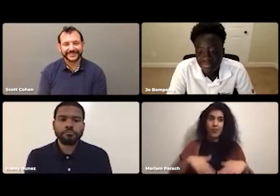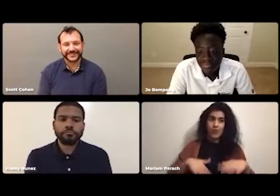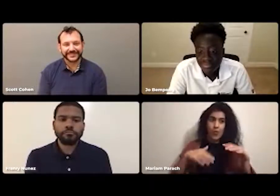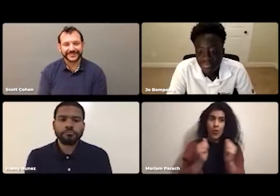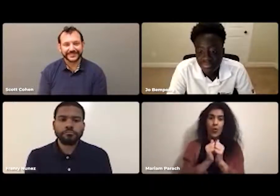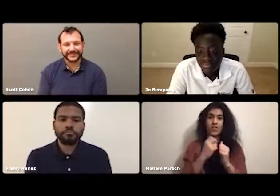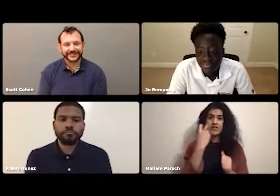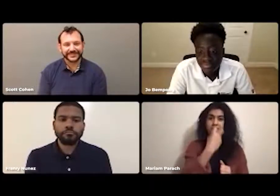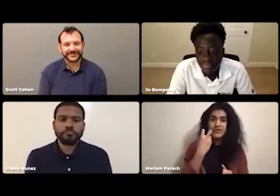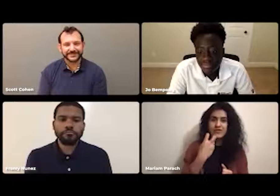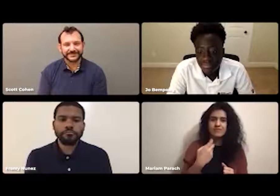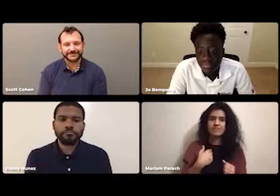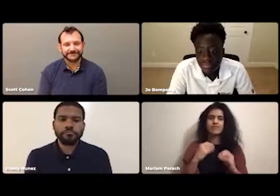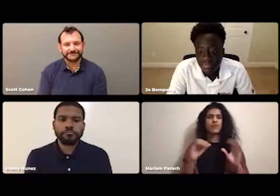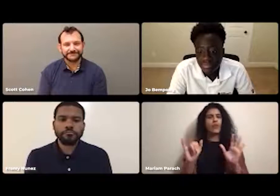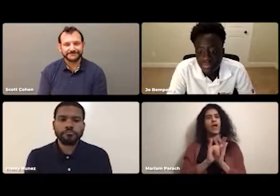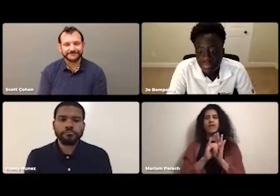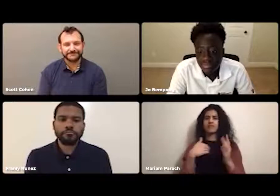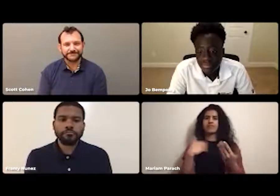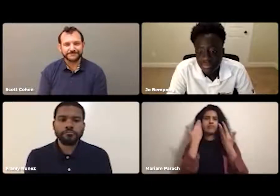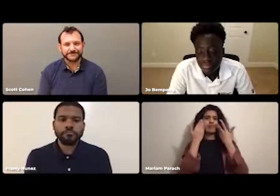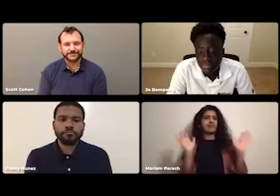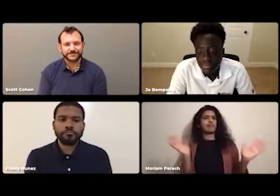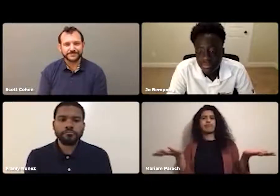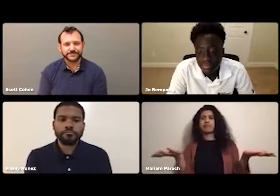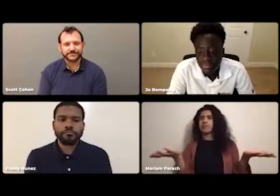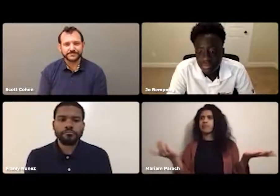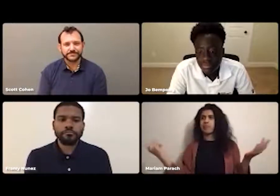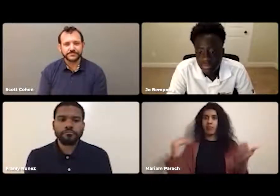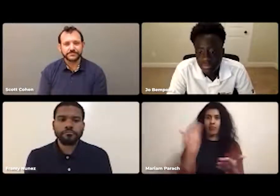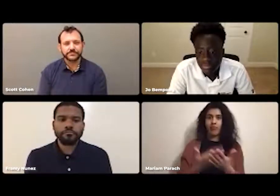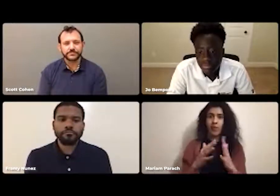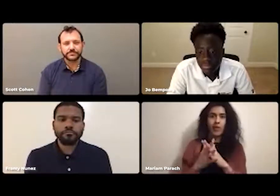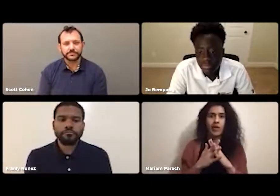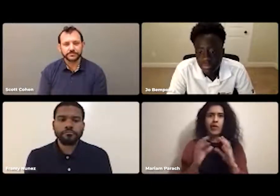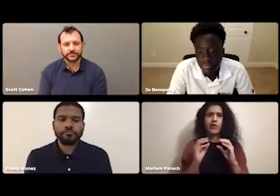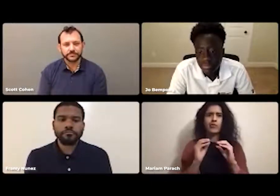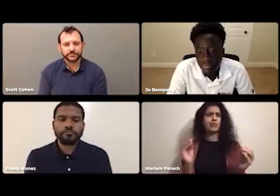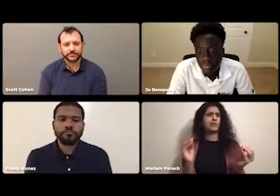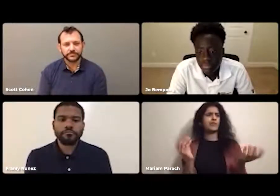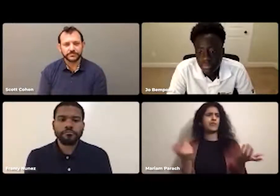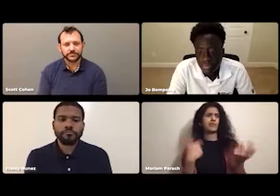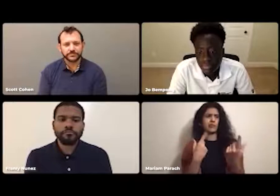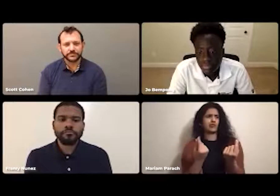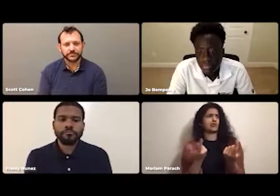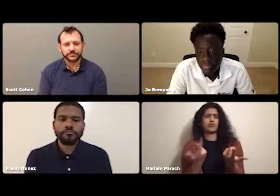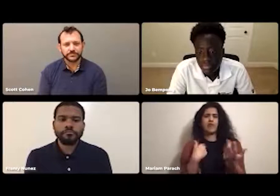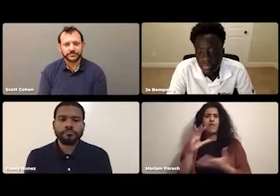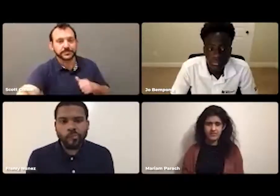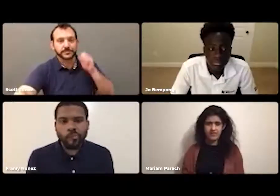We are having a tech issue. I'll switch our screens. I won't stop the presentation. It's the first time we've had a problem like this. Comments are coming in. PANELIST [unknown speaker]: Coronavirus is to blame! PANELIST [unknown speaker]: Yeah, people are online everywhere. Yeah, bandwidth is limited.